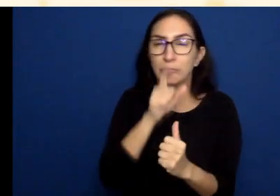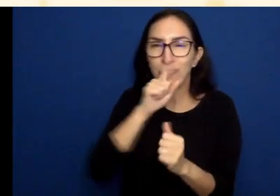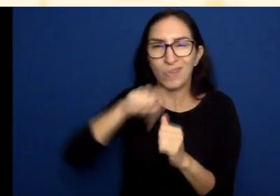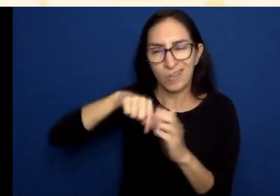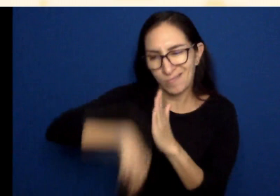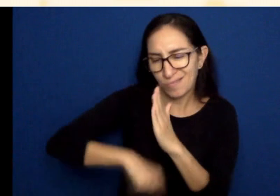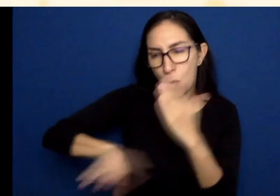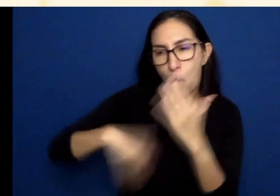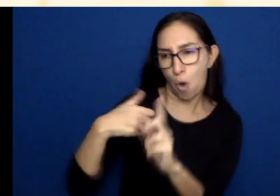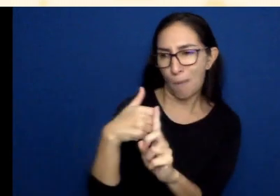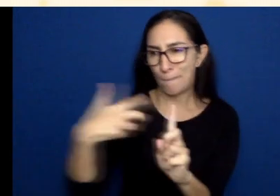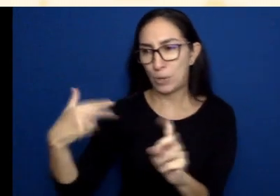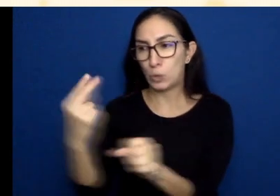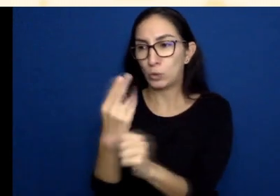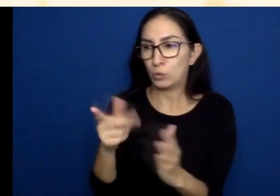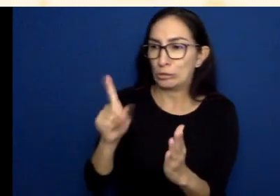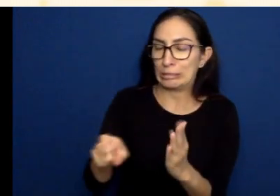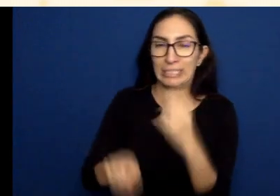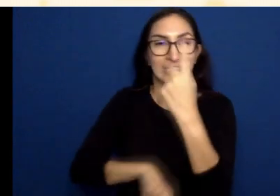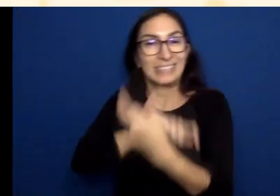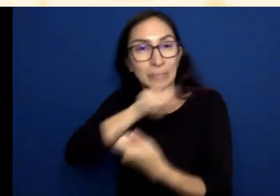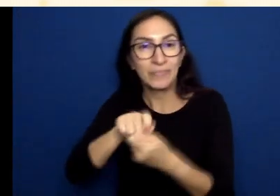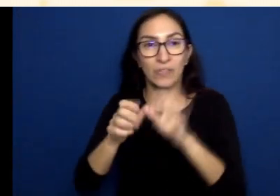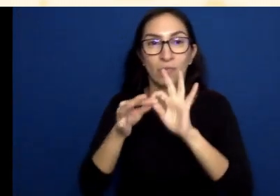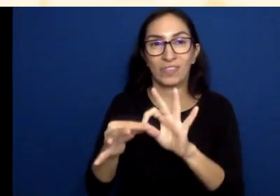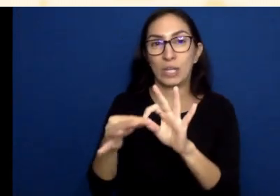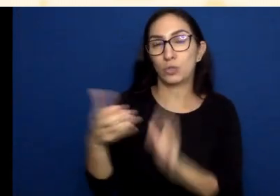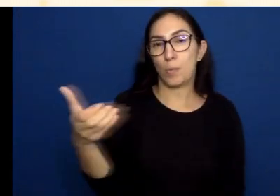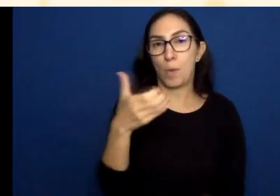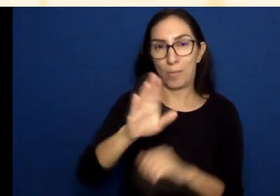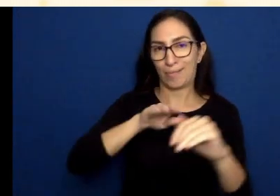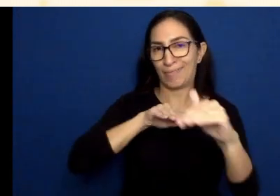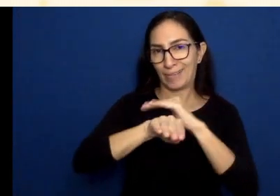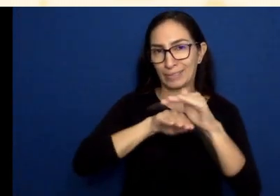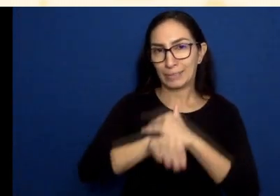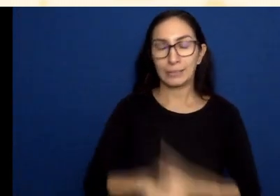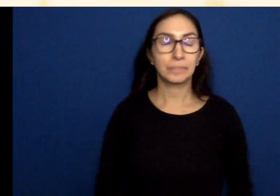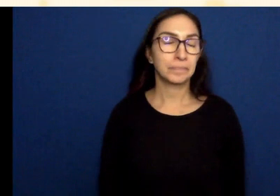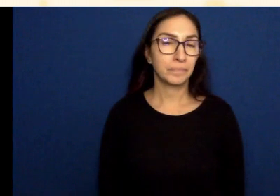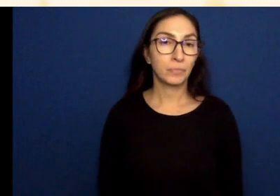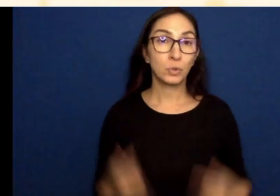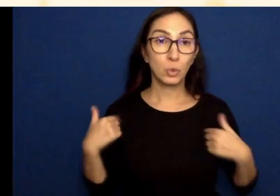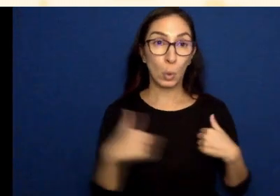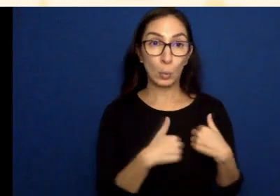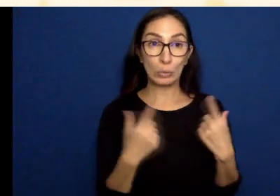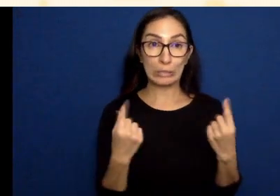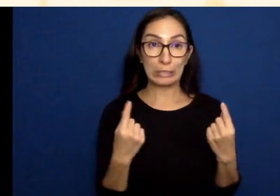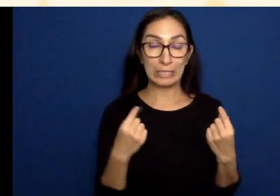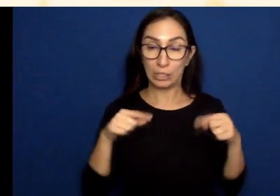to mobile accessibility. Of course WCAG 2.1 does build on this, and addresses more criteria specifically around touchscreens,